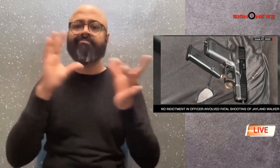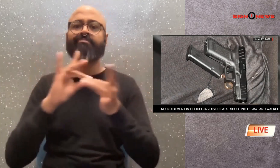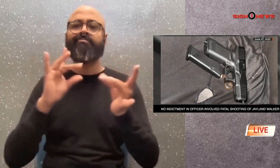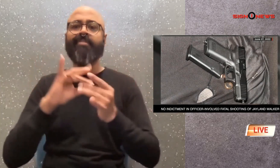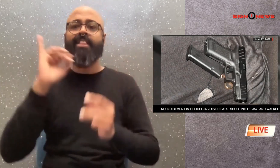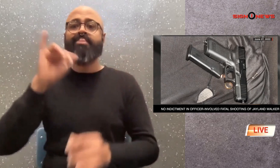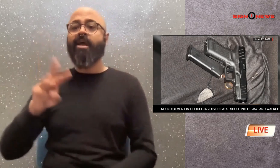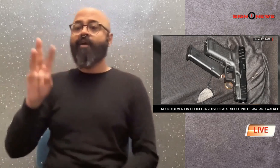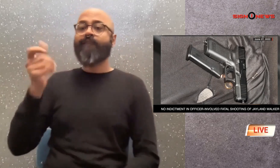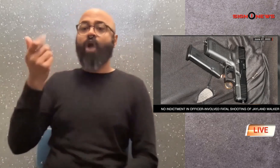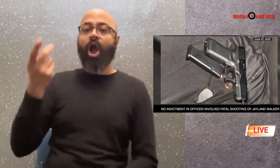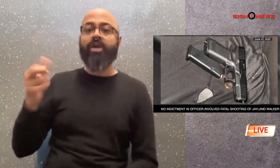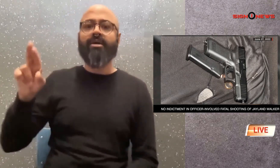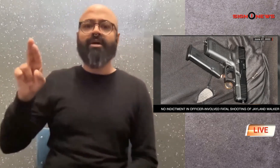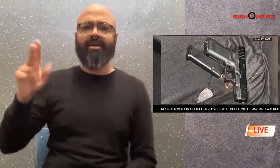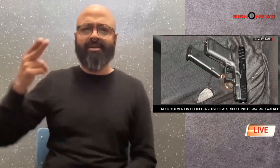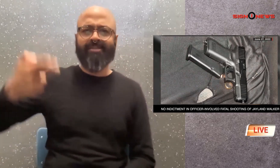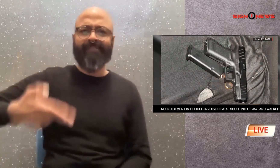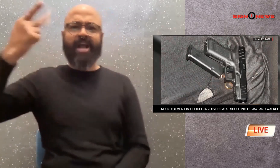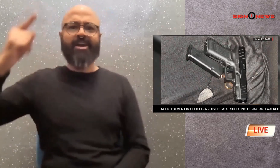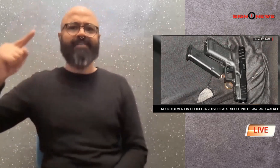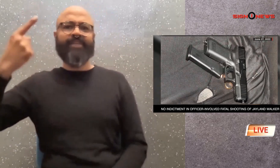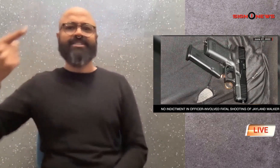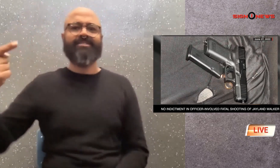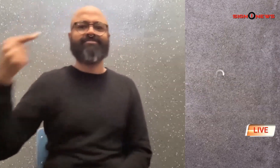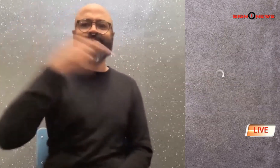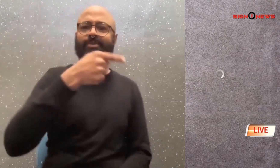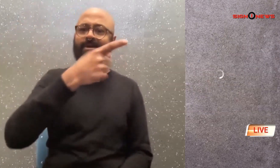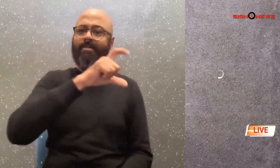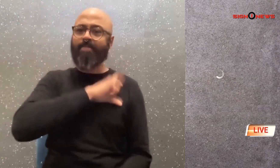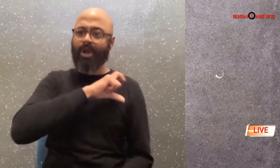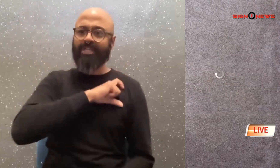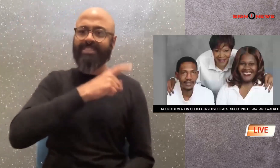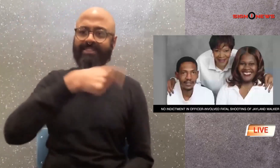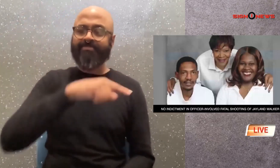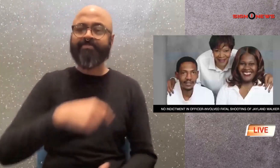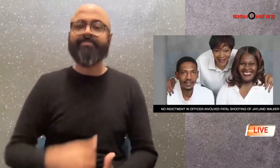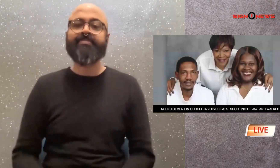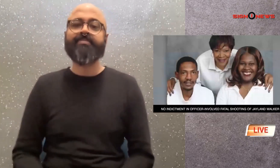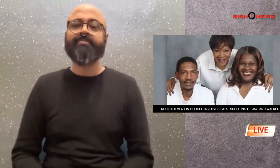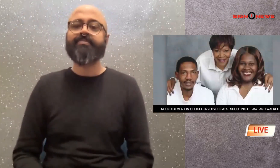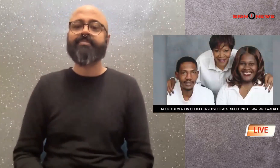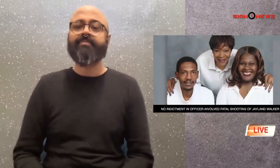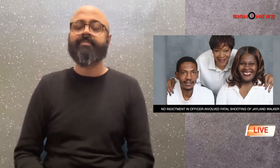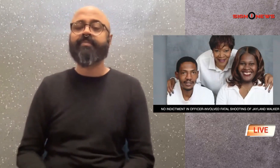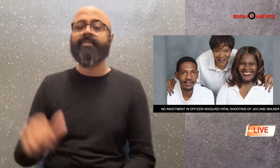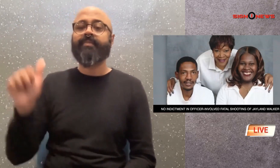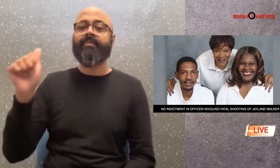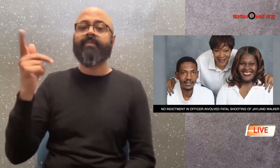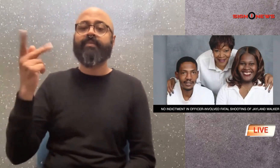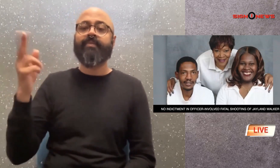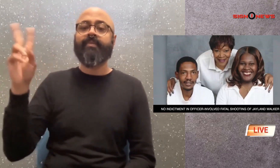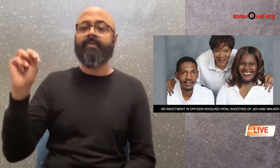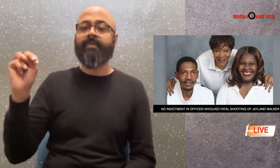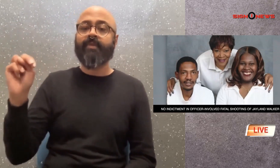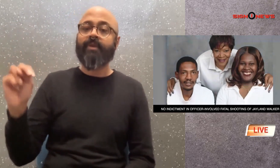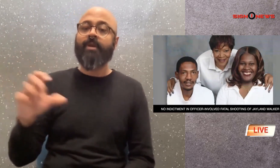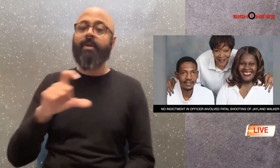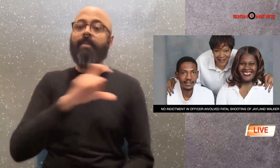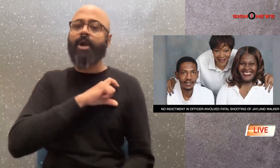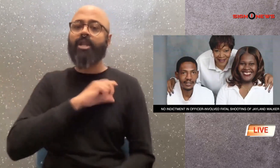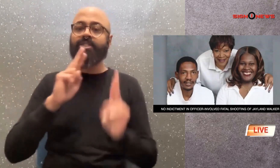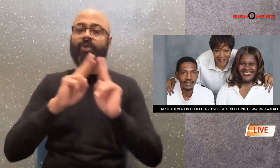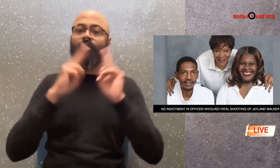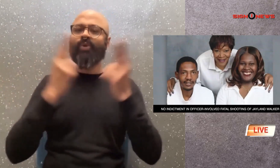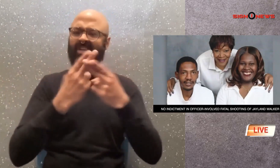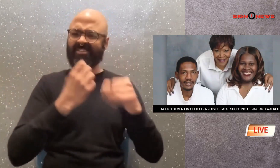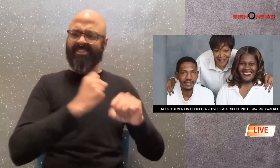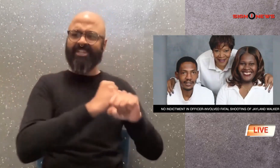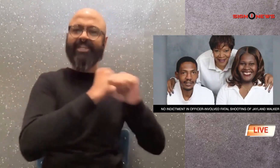defended the officers saying that Walker had fired a gun shot at the police and the Akron